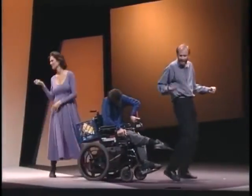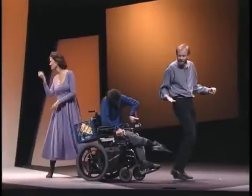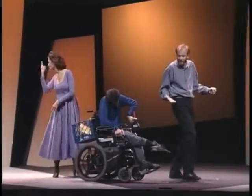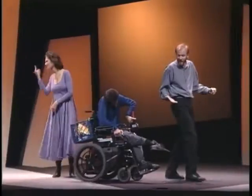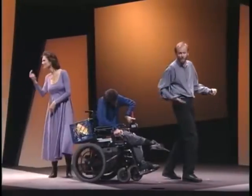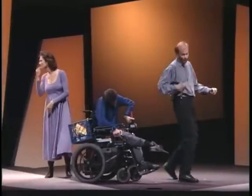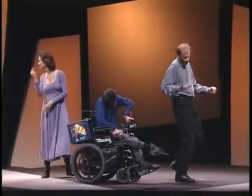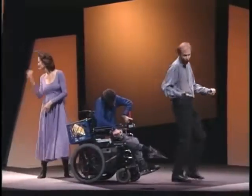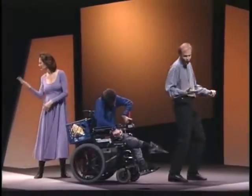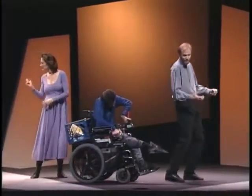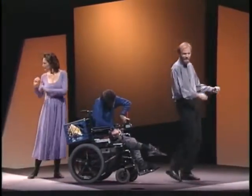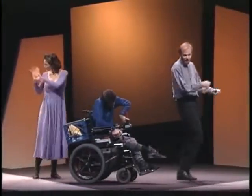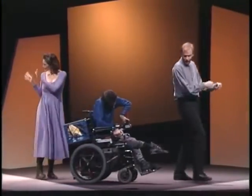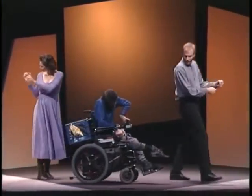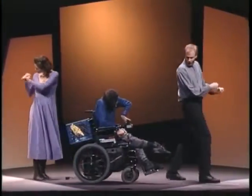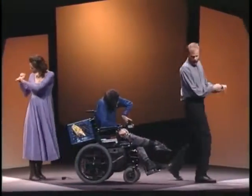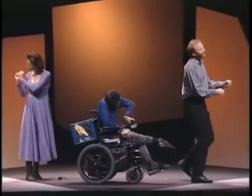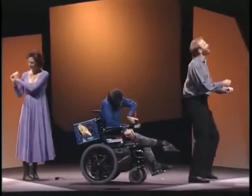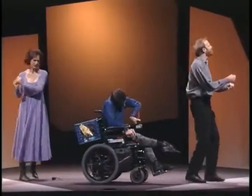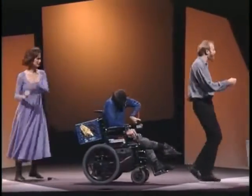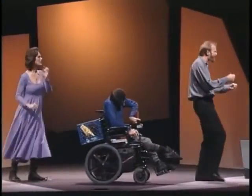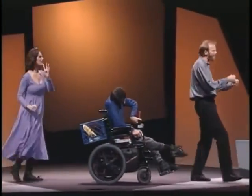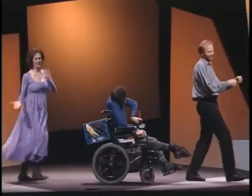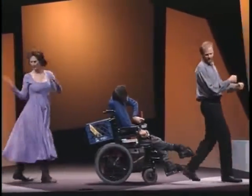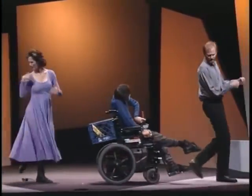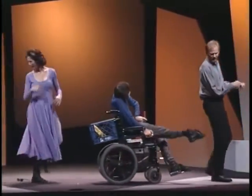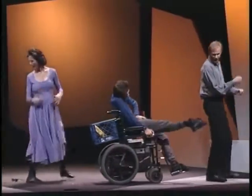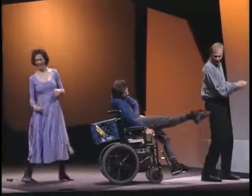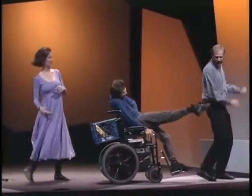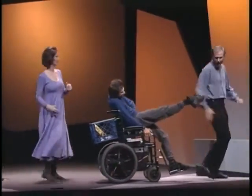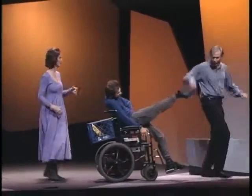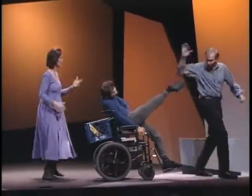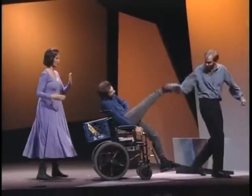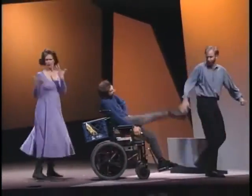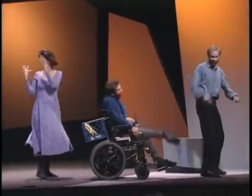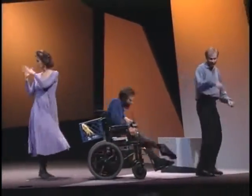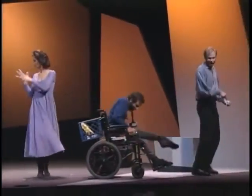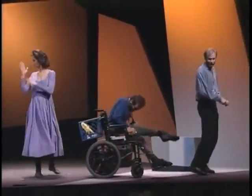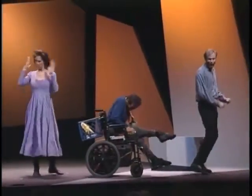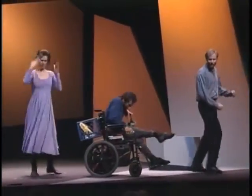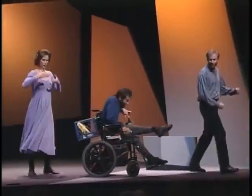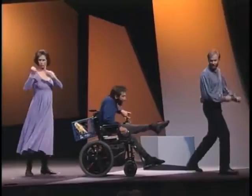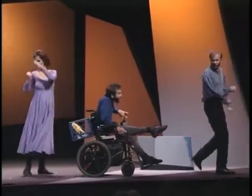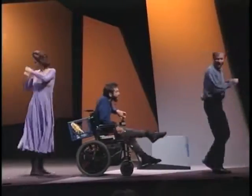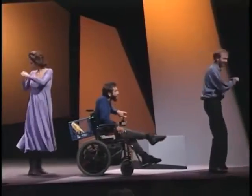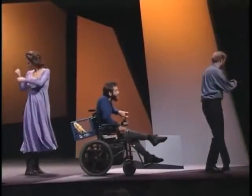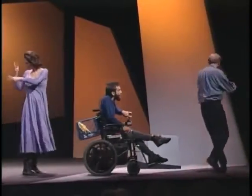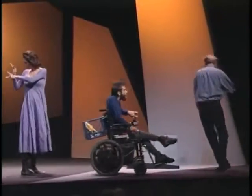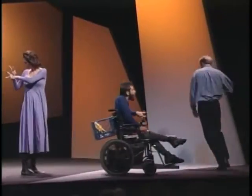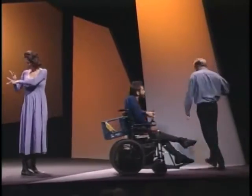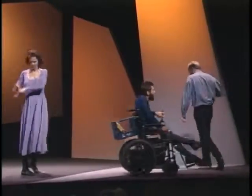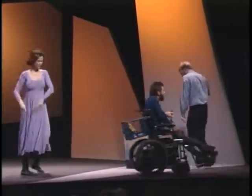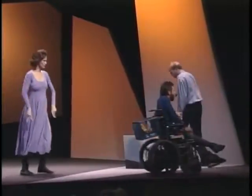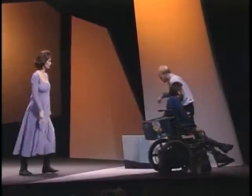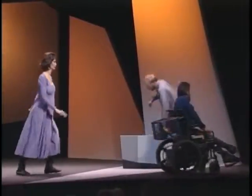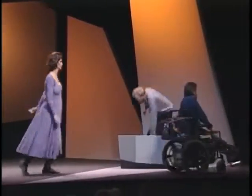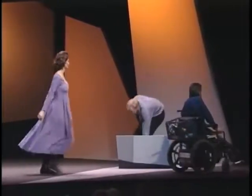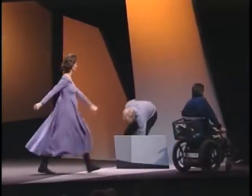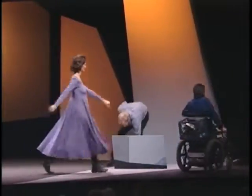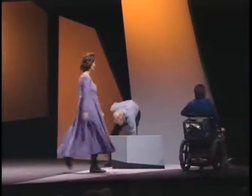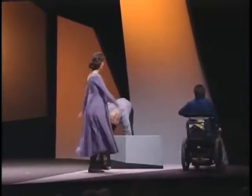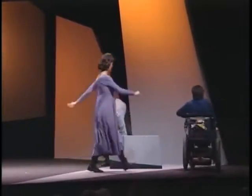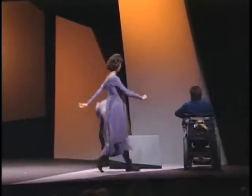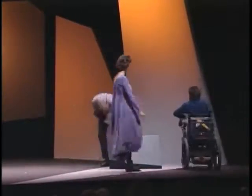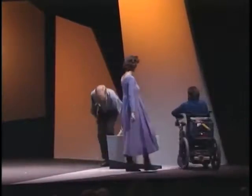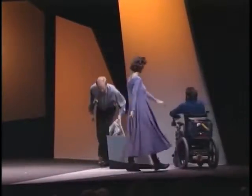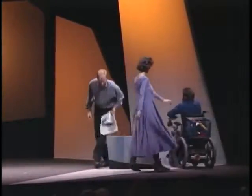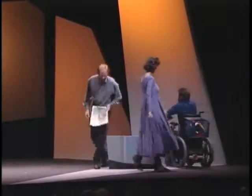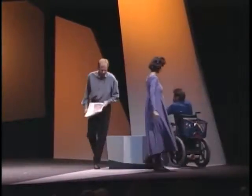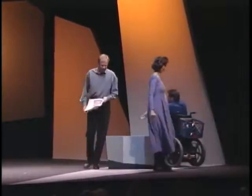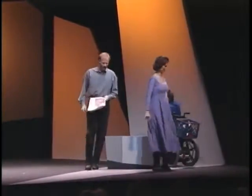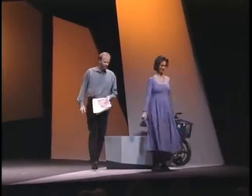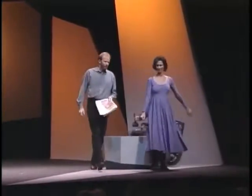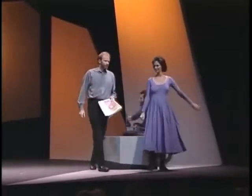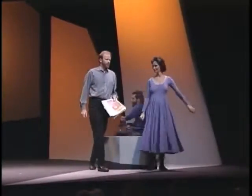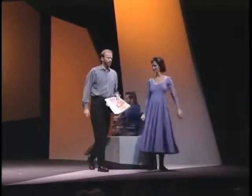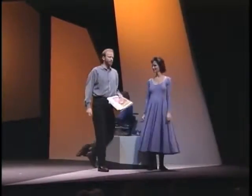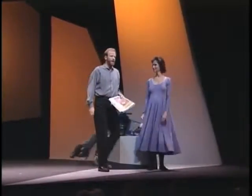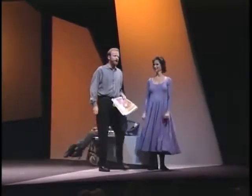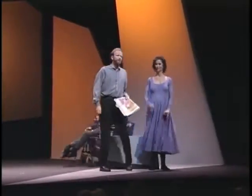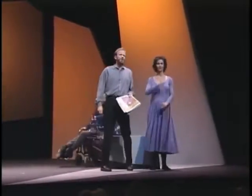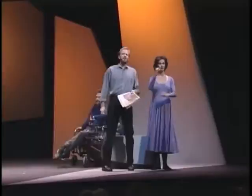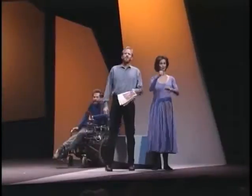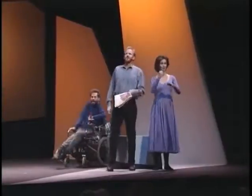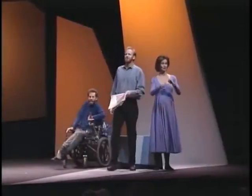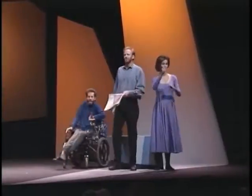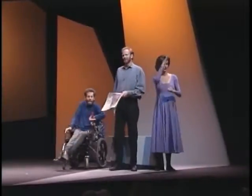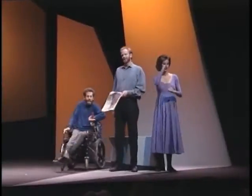understand you can you work with me or the man who said next to me on that